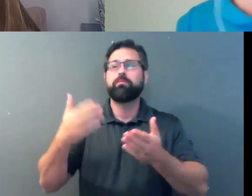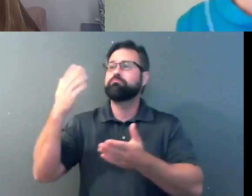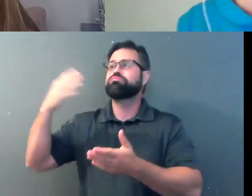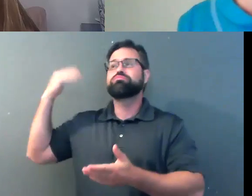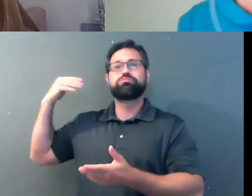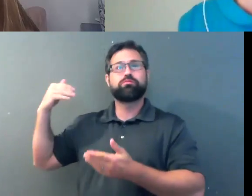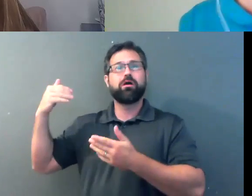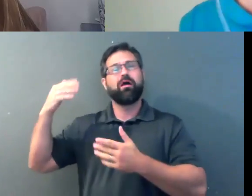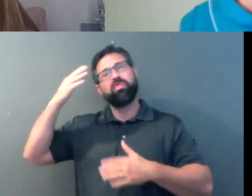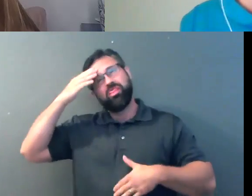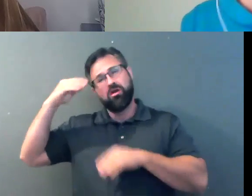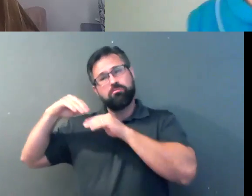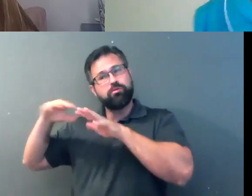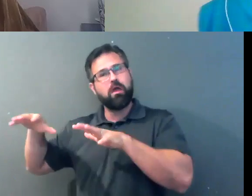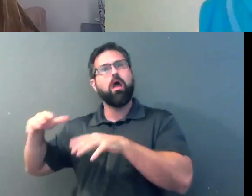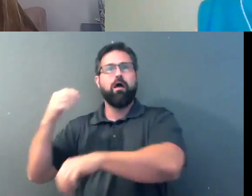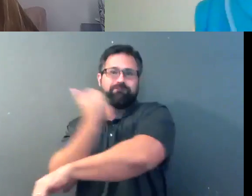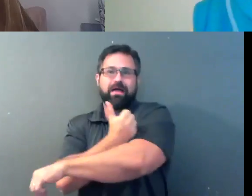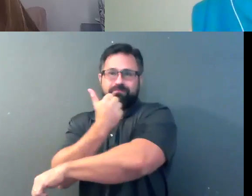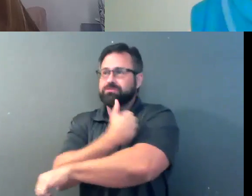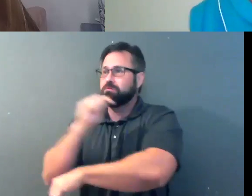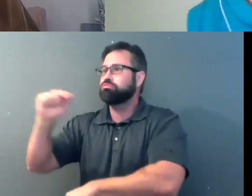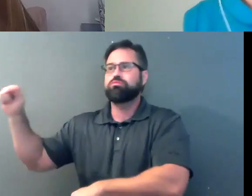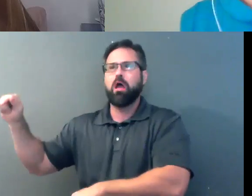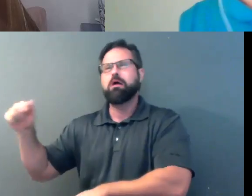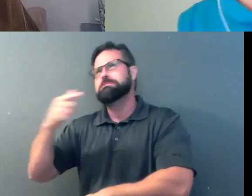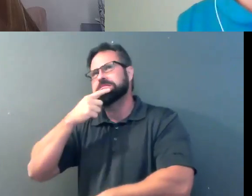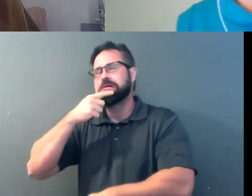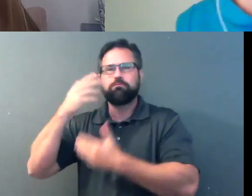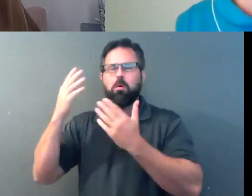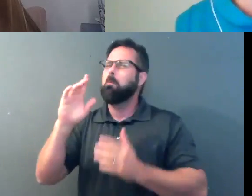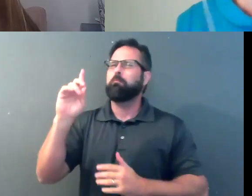but that my my reflection is more me writing notes for myself for what to do next but thank